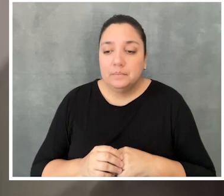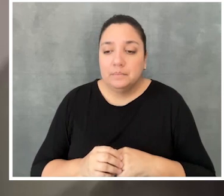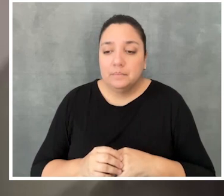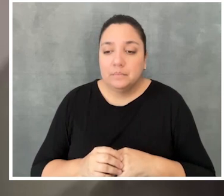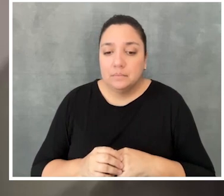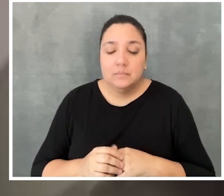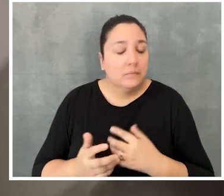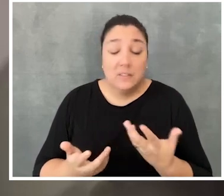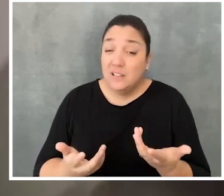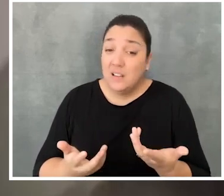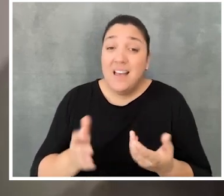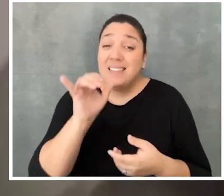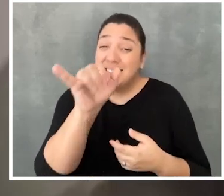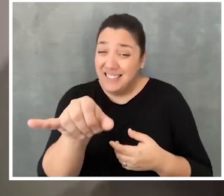a very important distinction